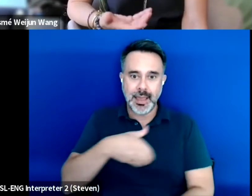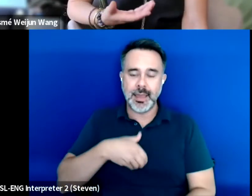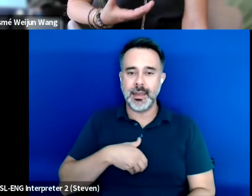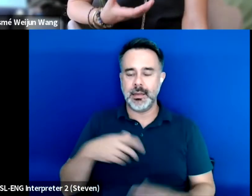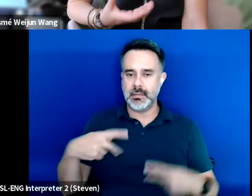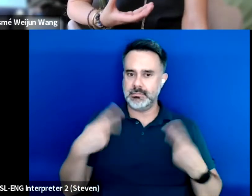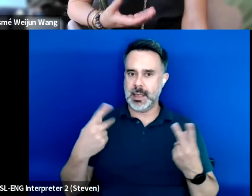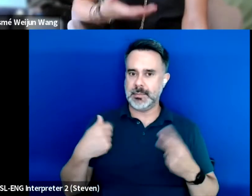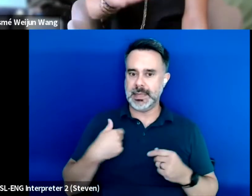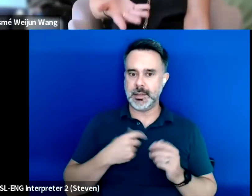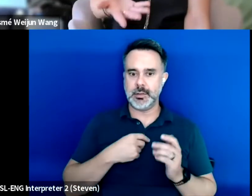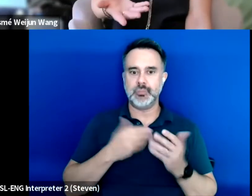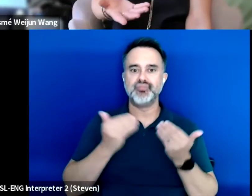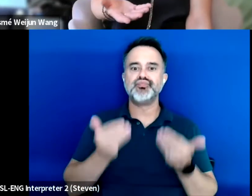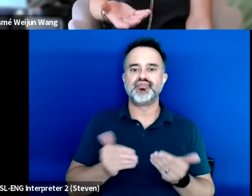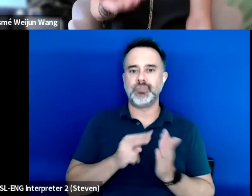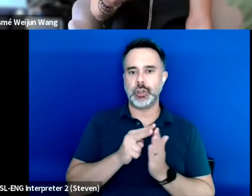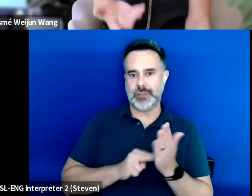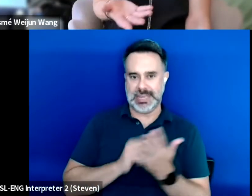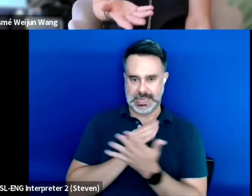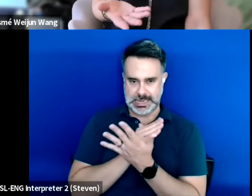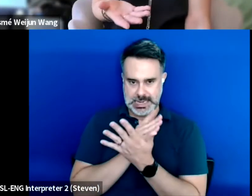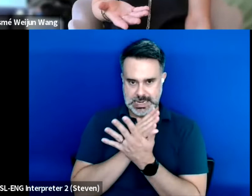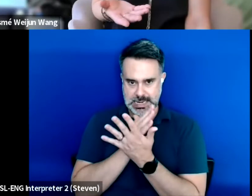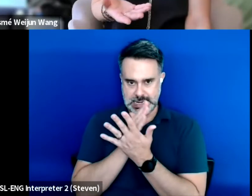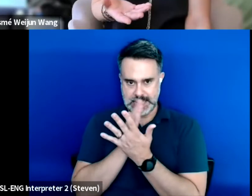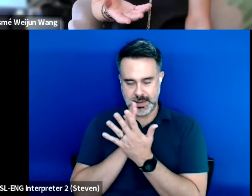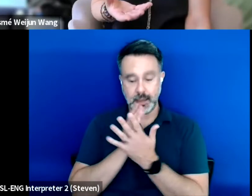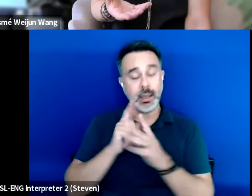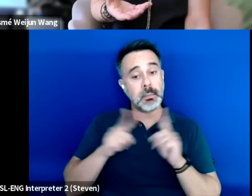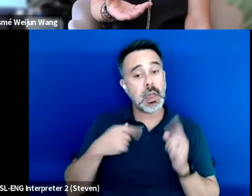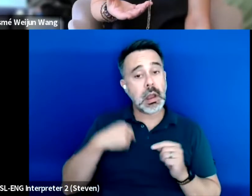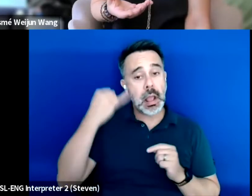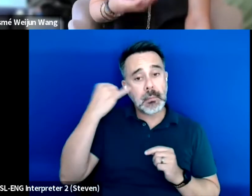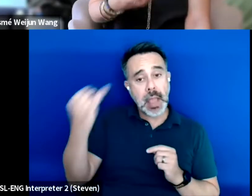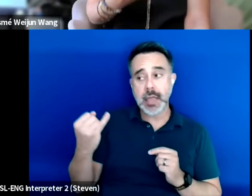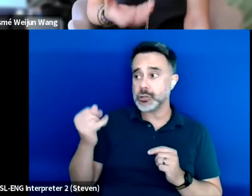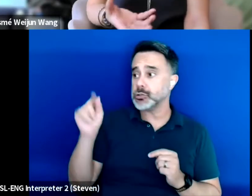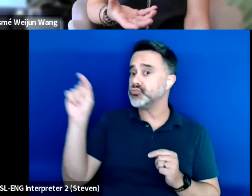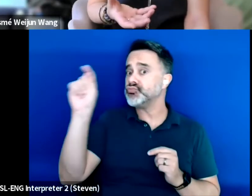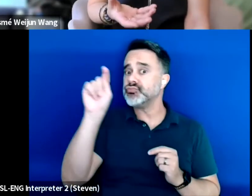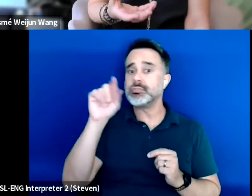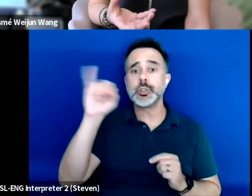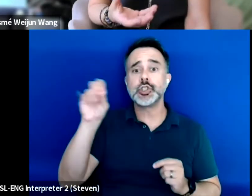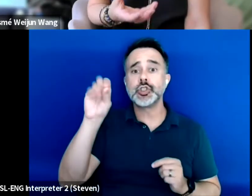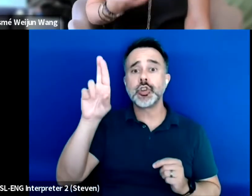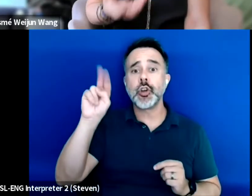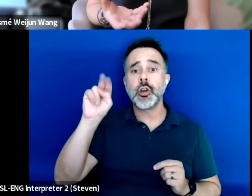And -- and I thought that was really interesting because, like, why do I need to provide people with that?